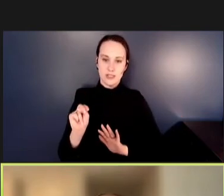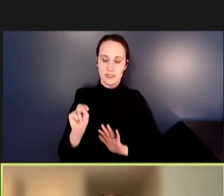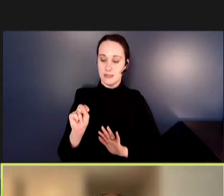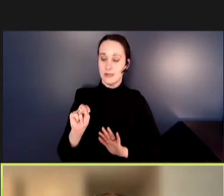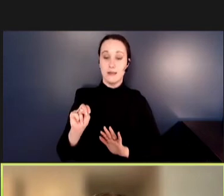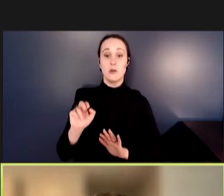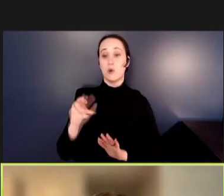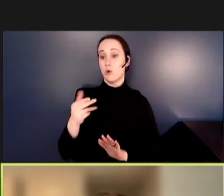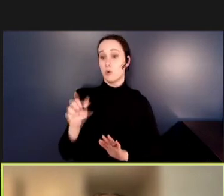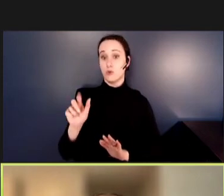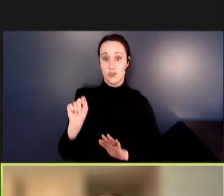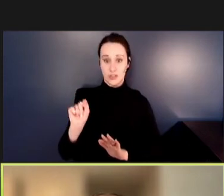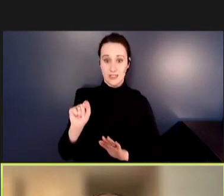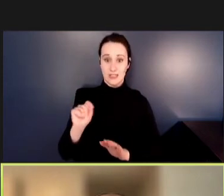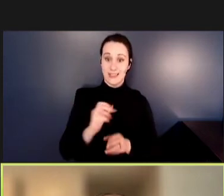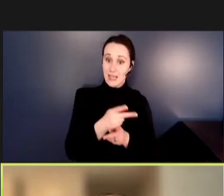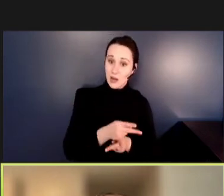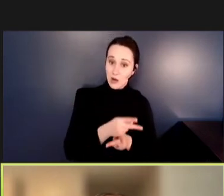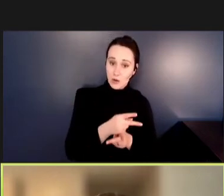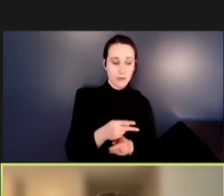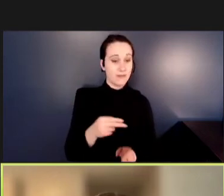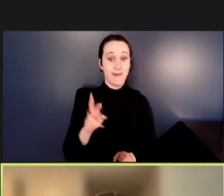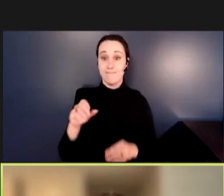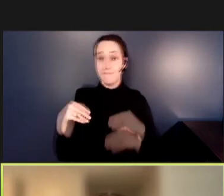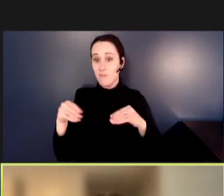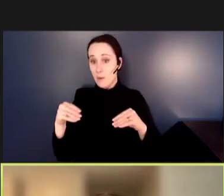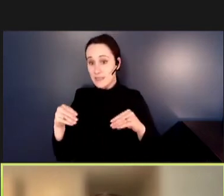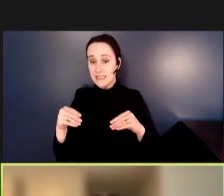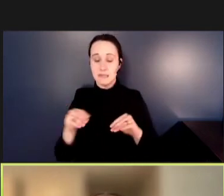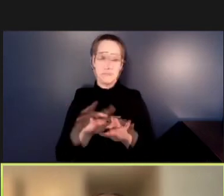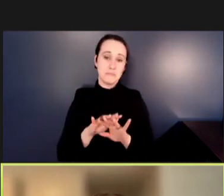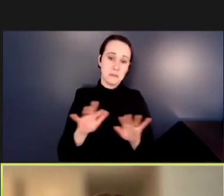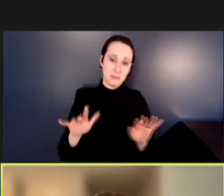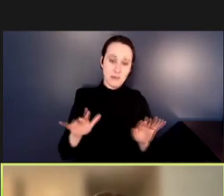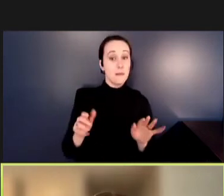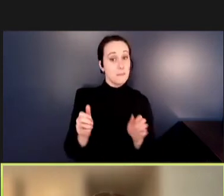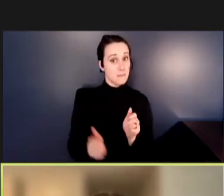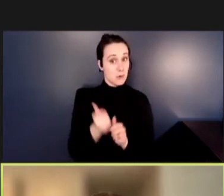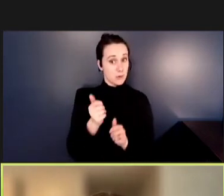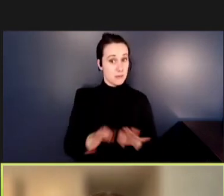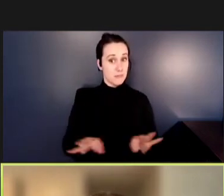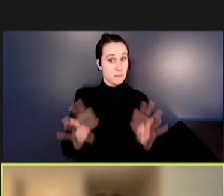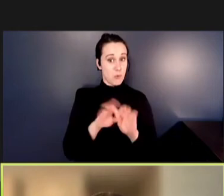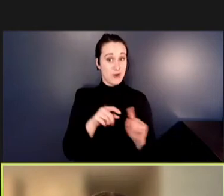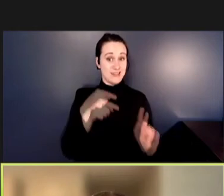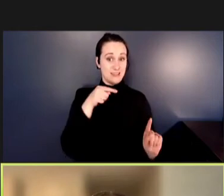things like that. But then most importantly, this would be a mandatory funding model,